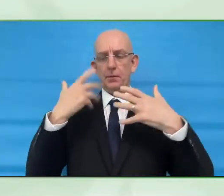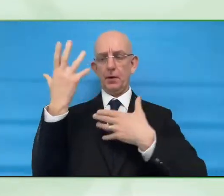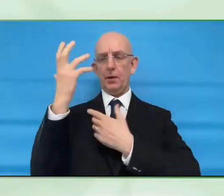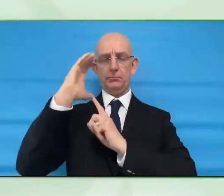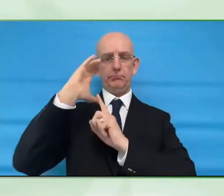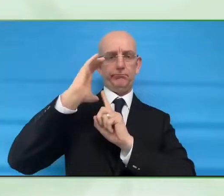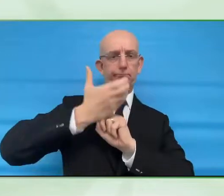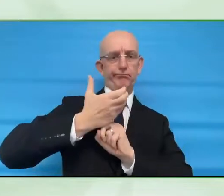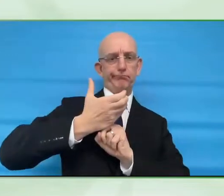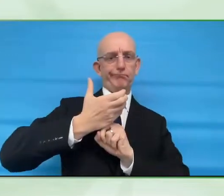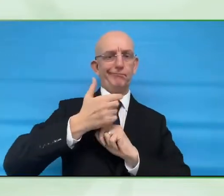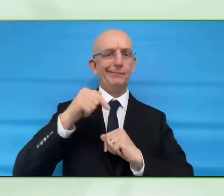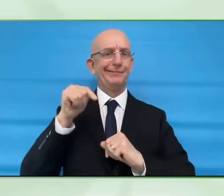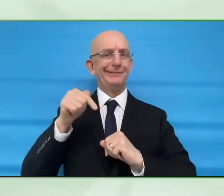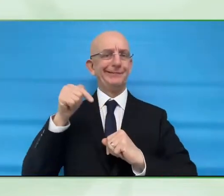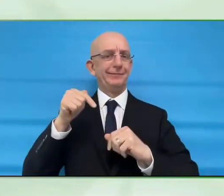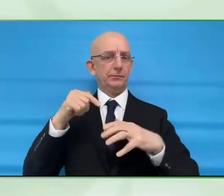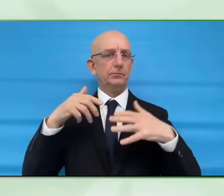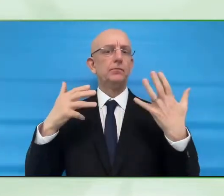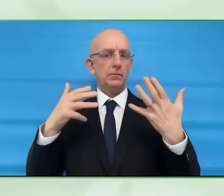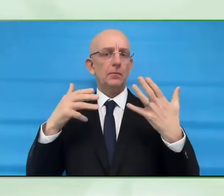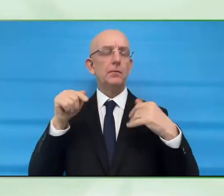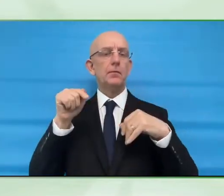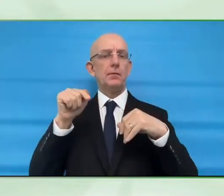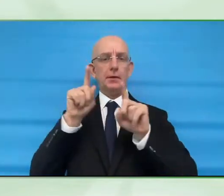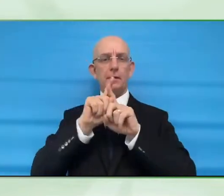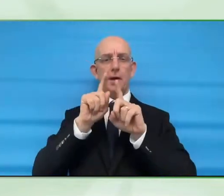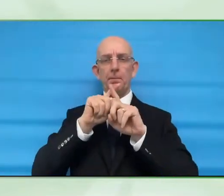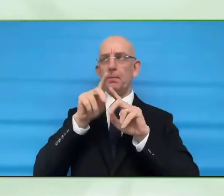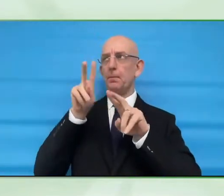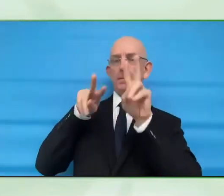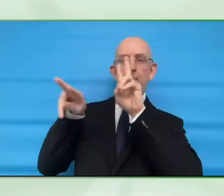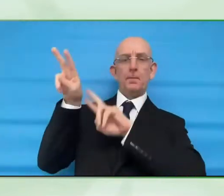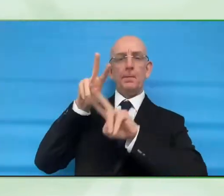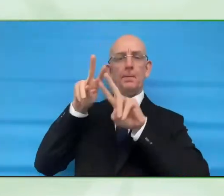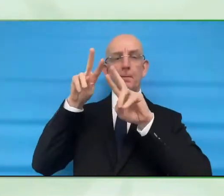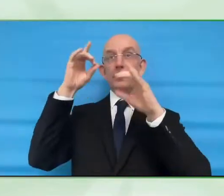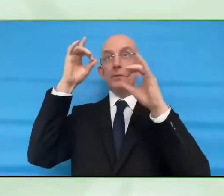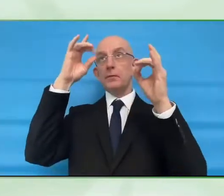became a fun project not only me and my co-workers.